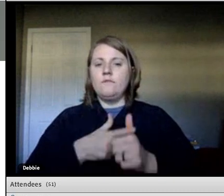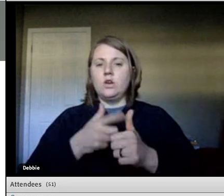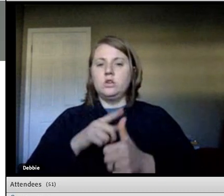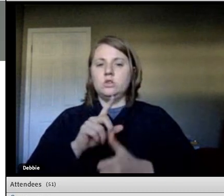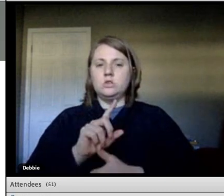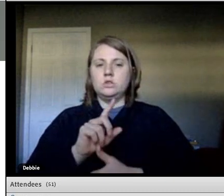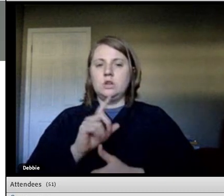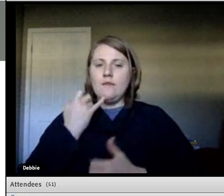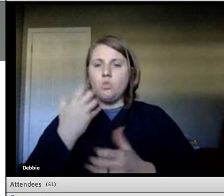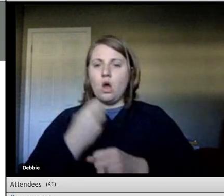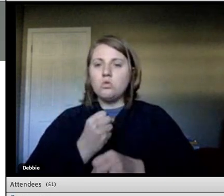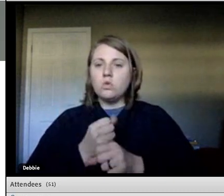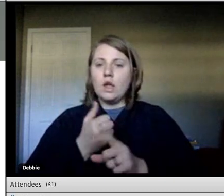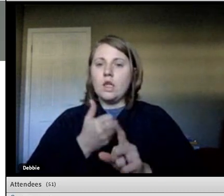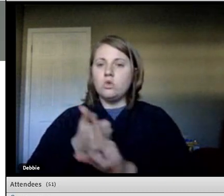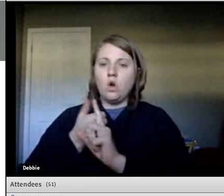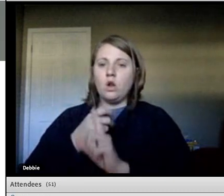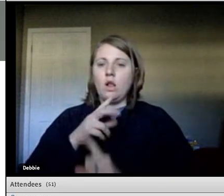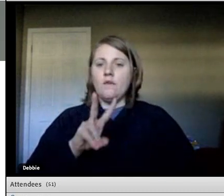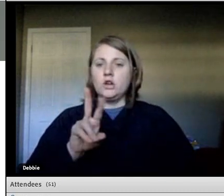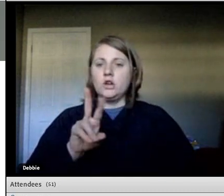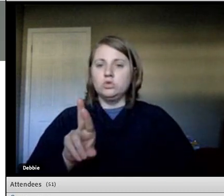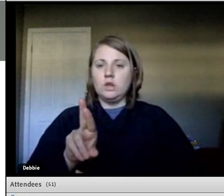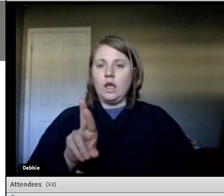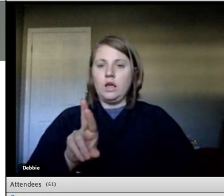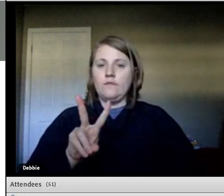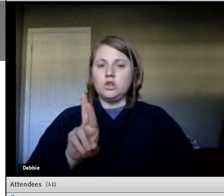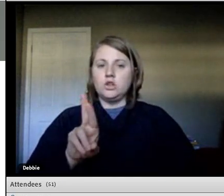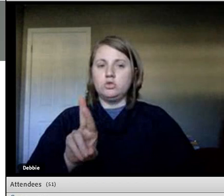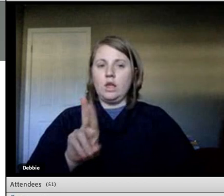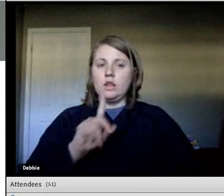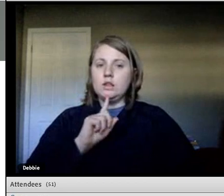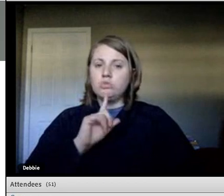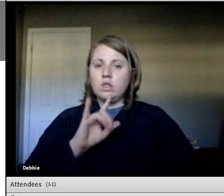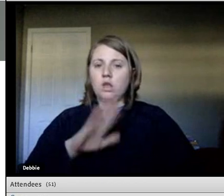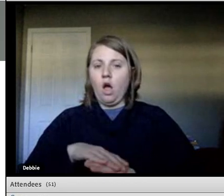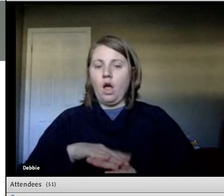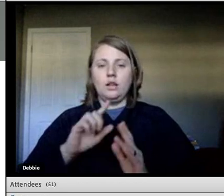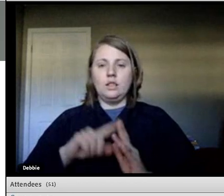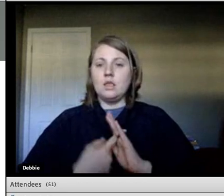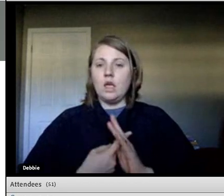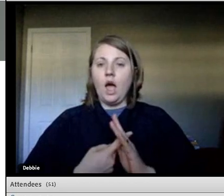Virtual reality is really on the cusp of mainstream. Yup, and, Alana, at the end,